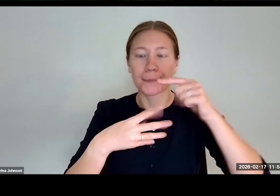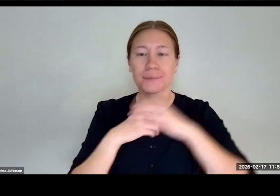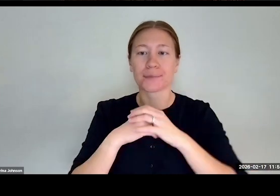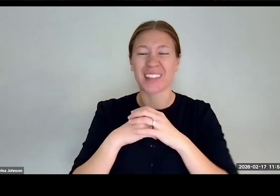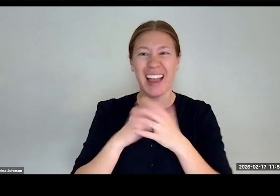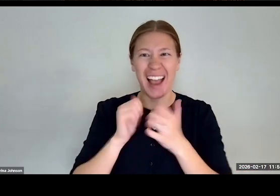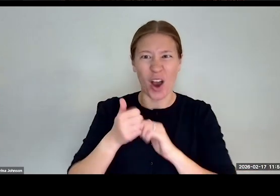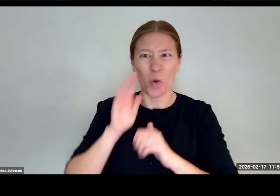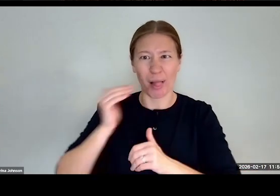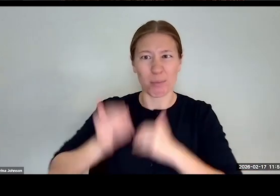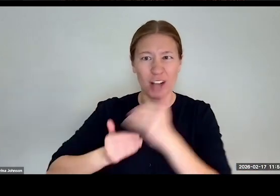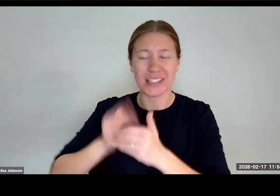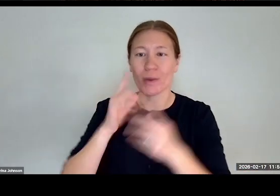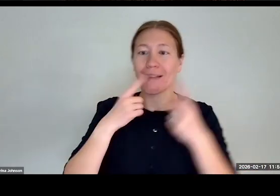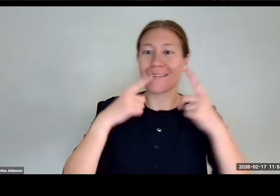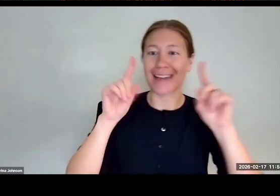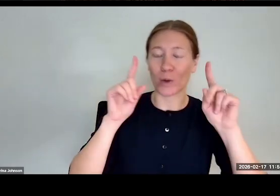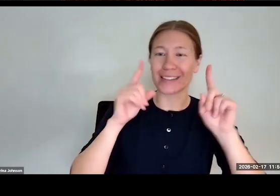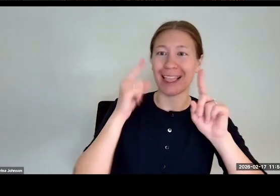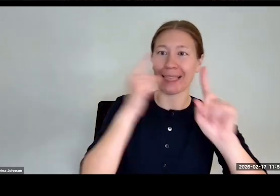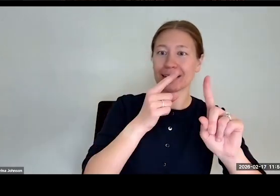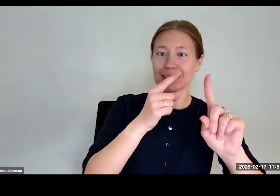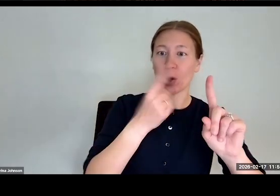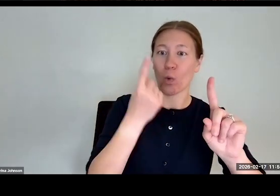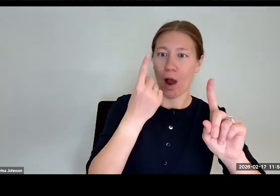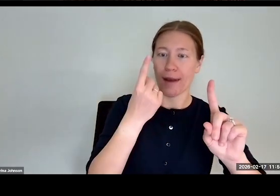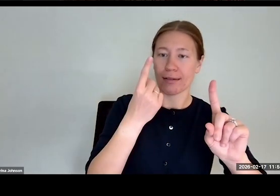And then it's going to announce a second list that just has one item in it, which is acorns.